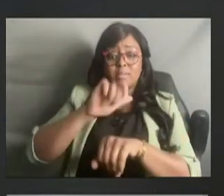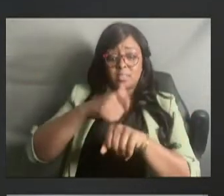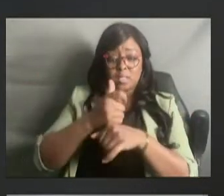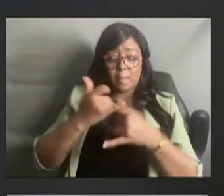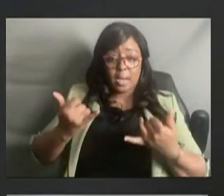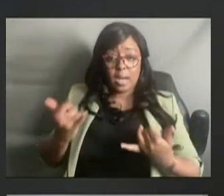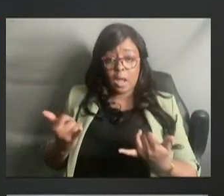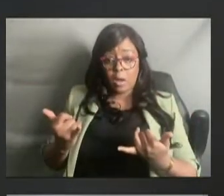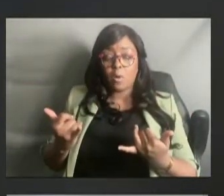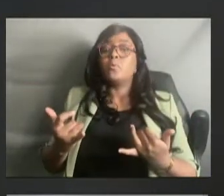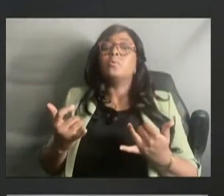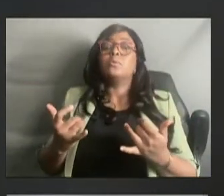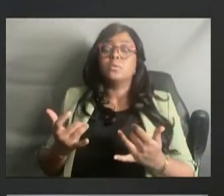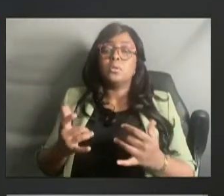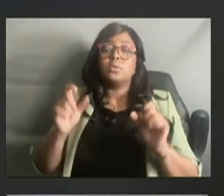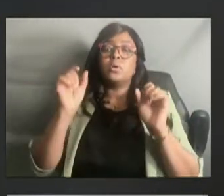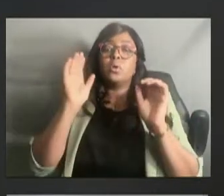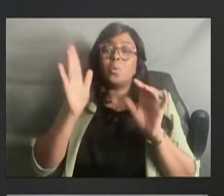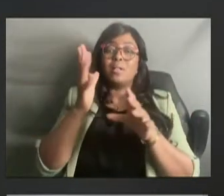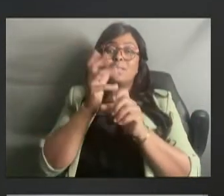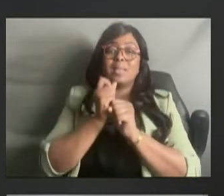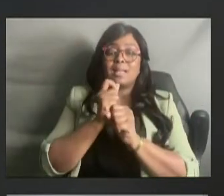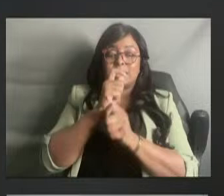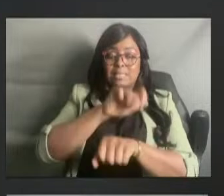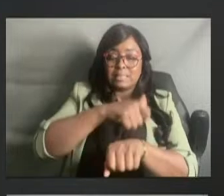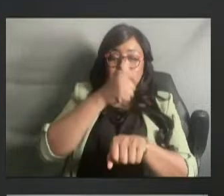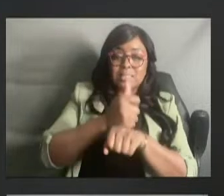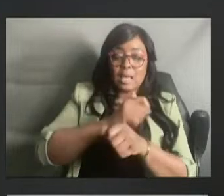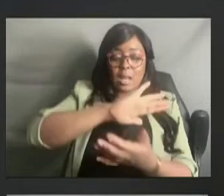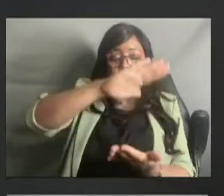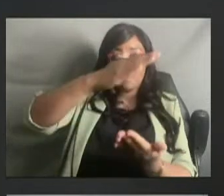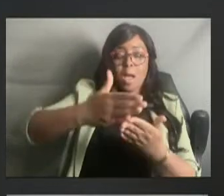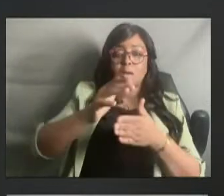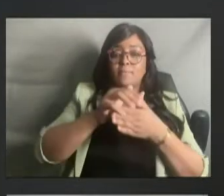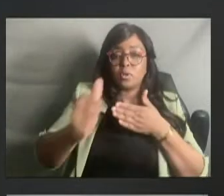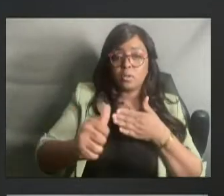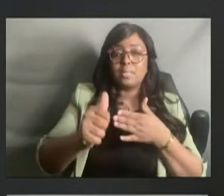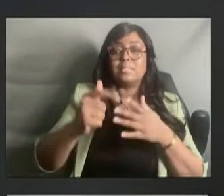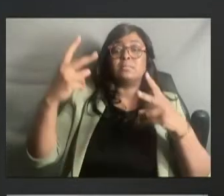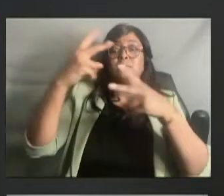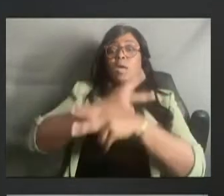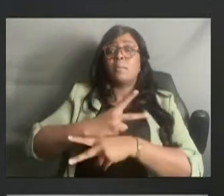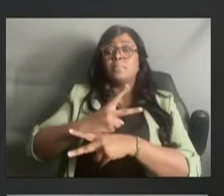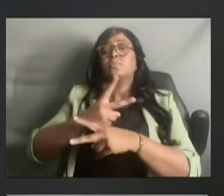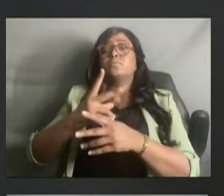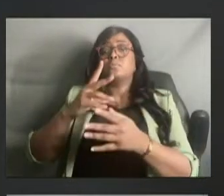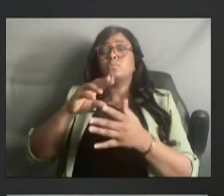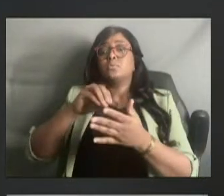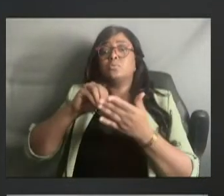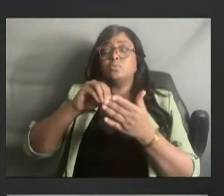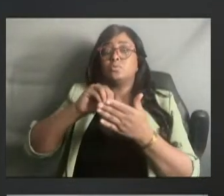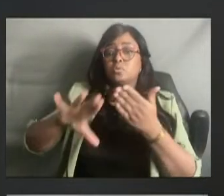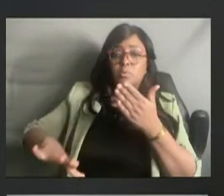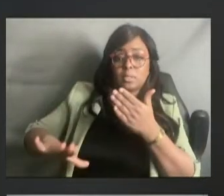current allocation system, the way it's set up today is that